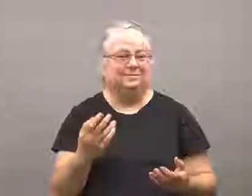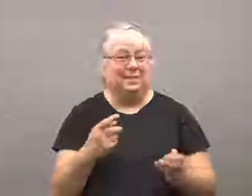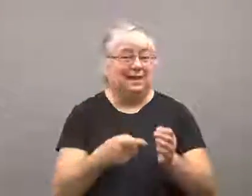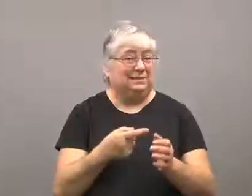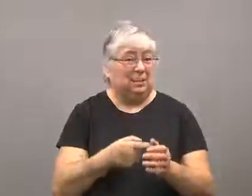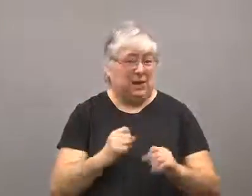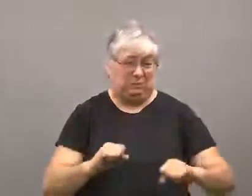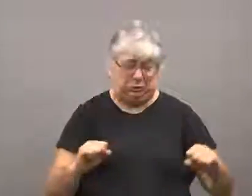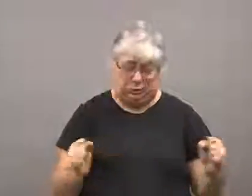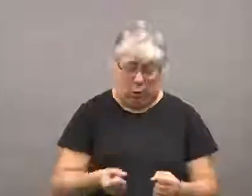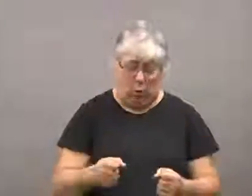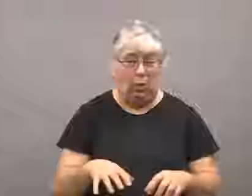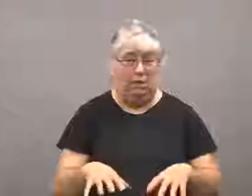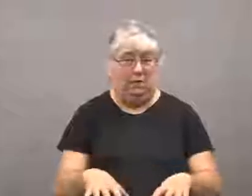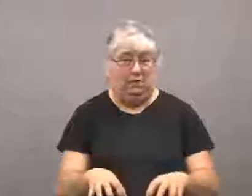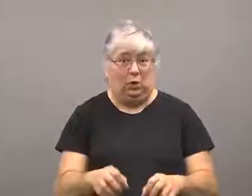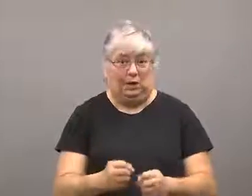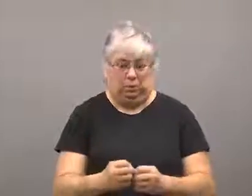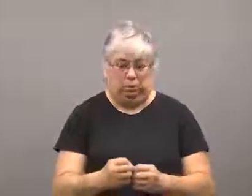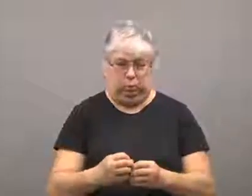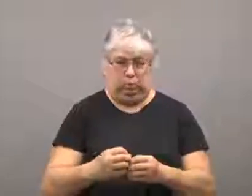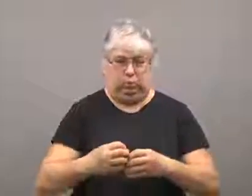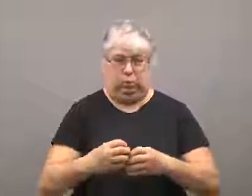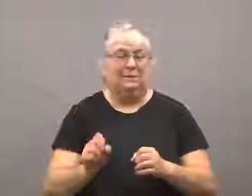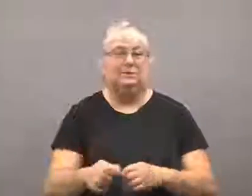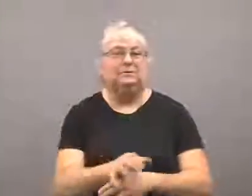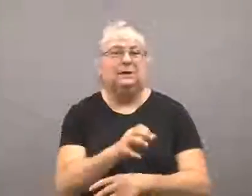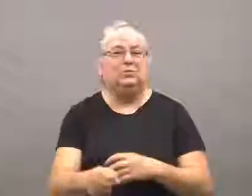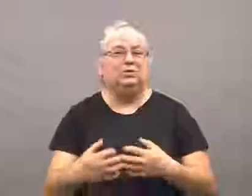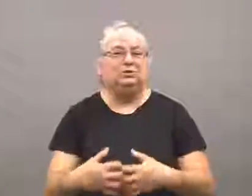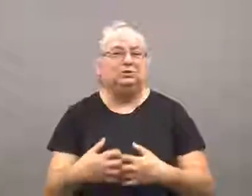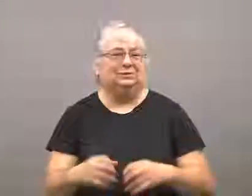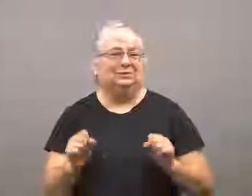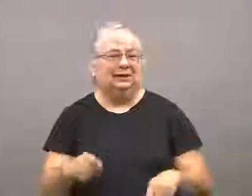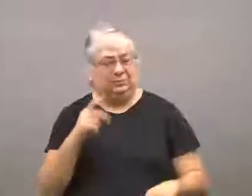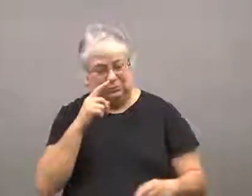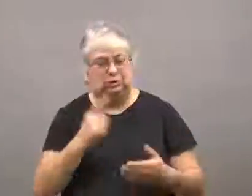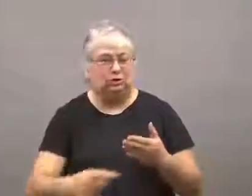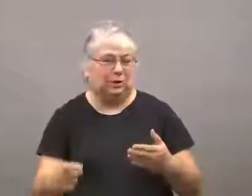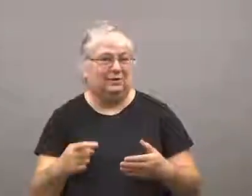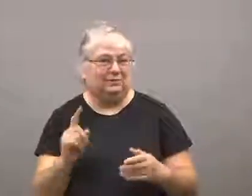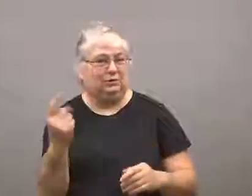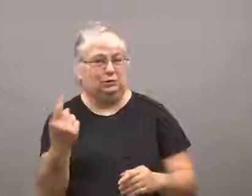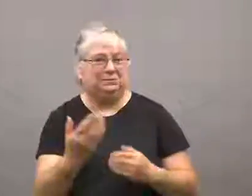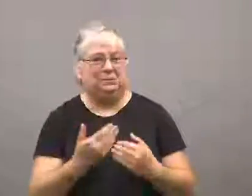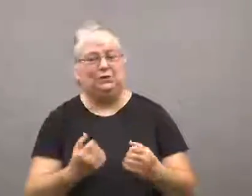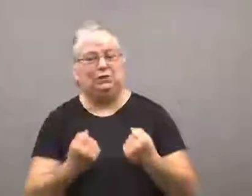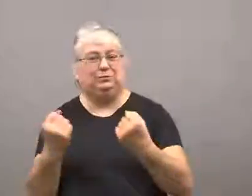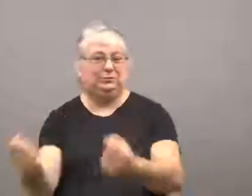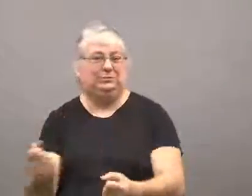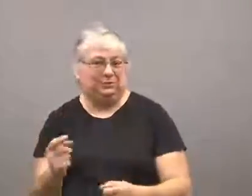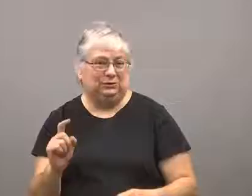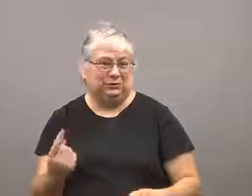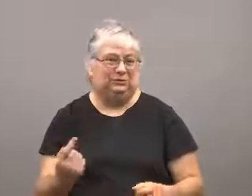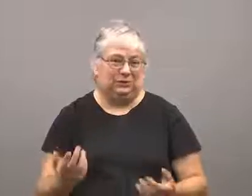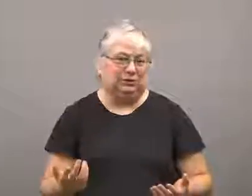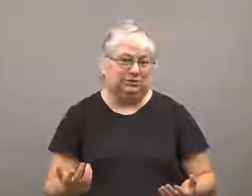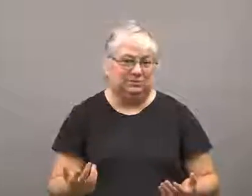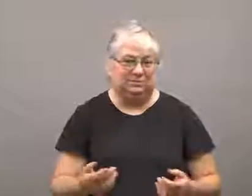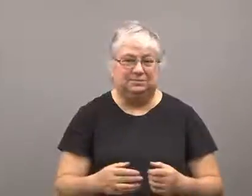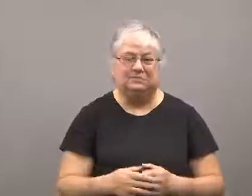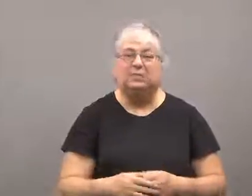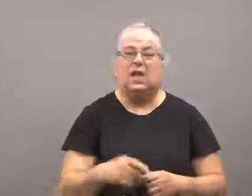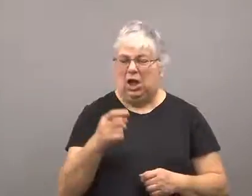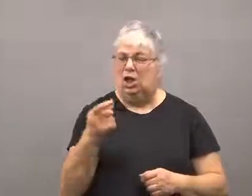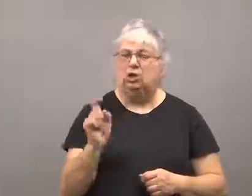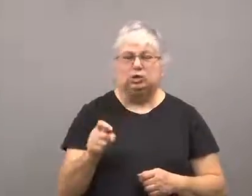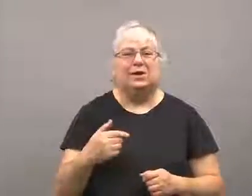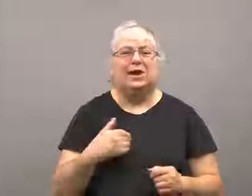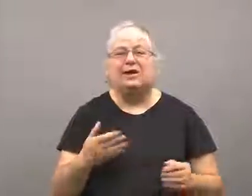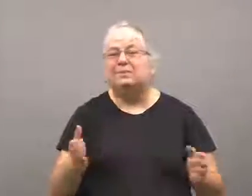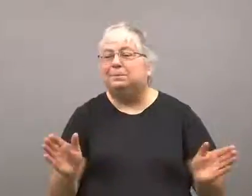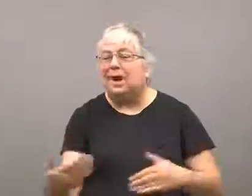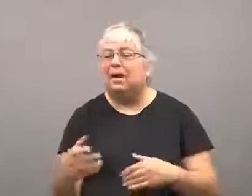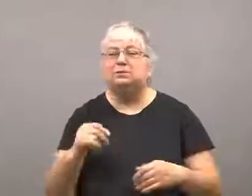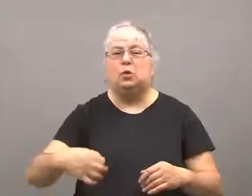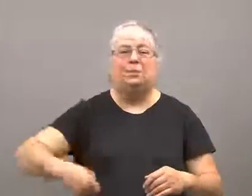Antifreeze expands when it freezes, damaging the engine, so check it first.